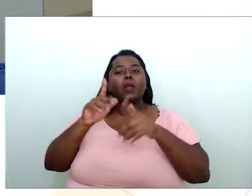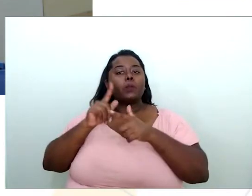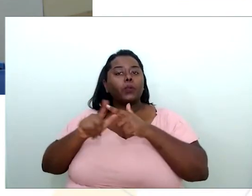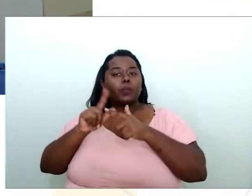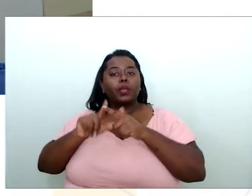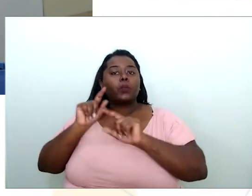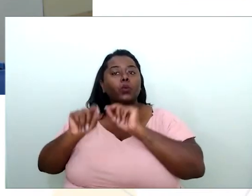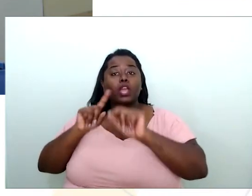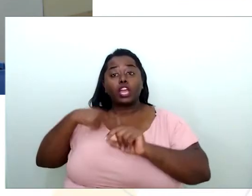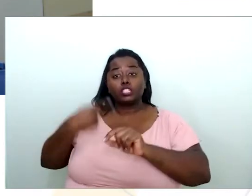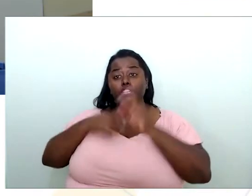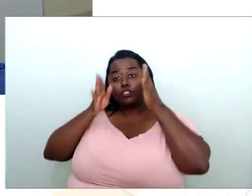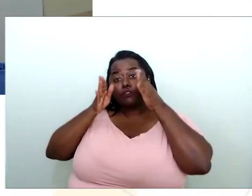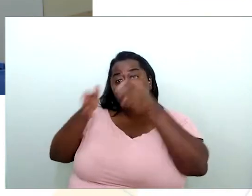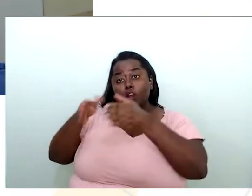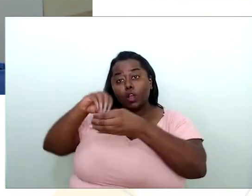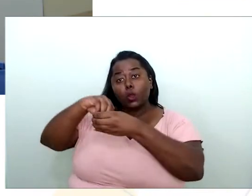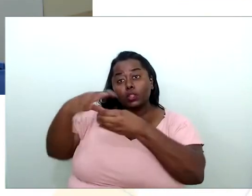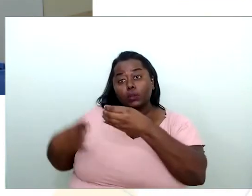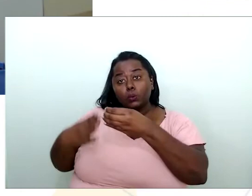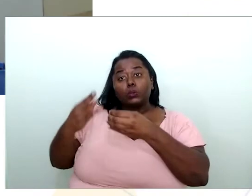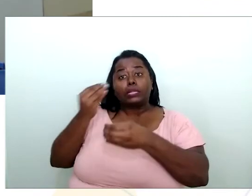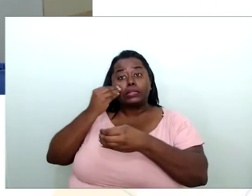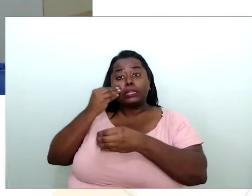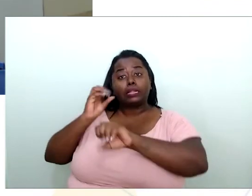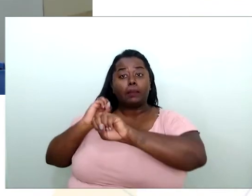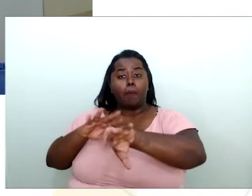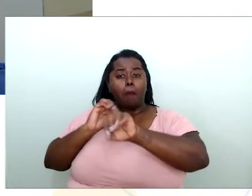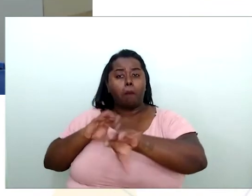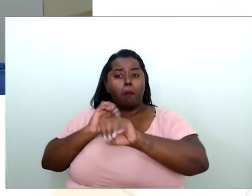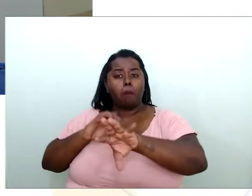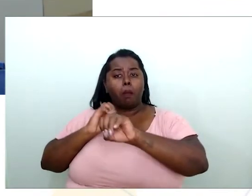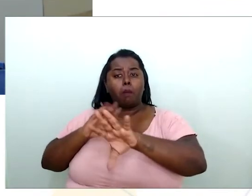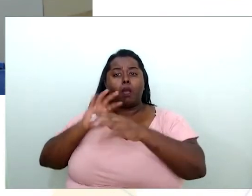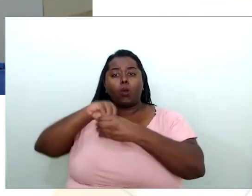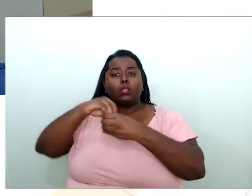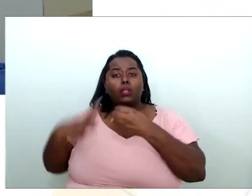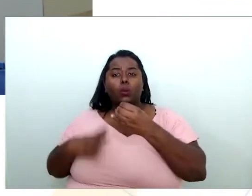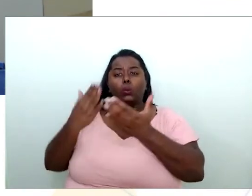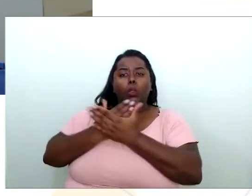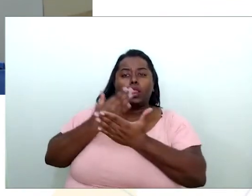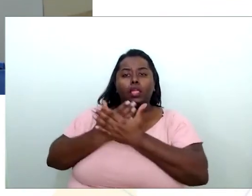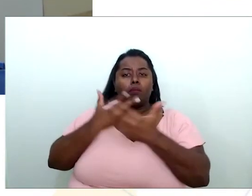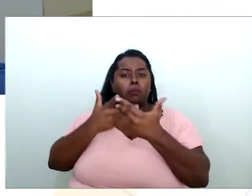content we try and teach people what is in the content what's in the book and that